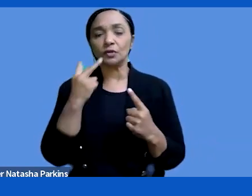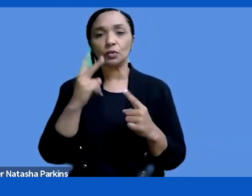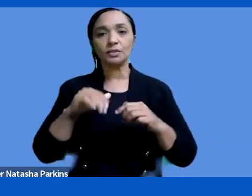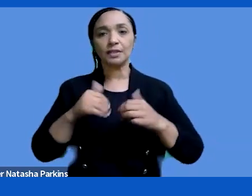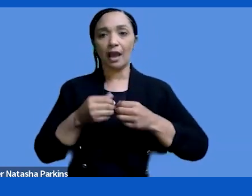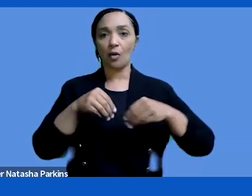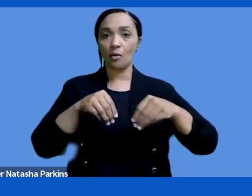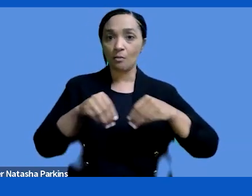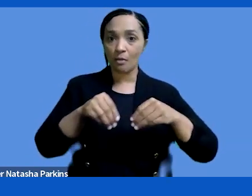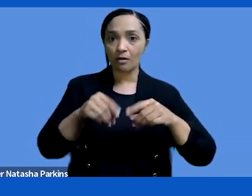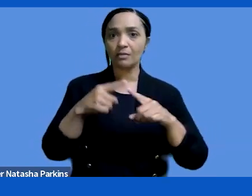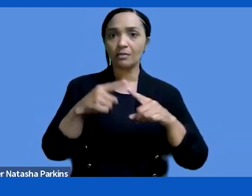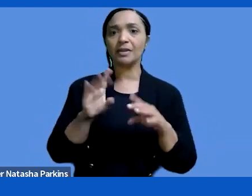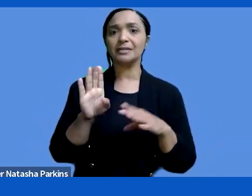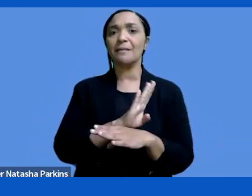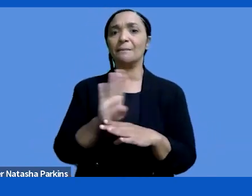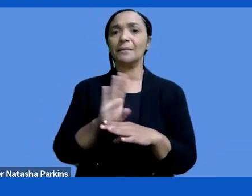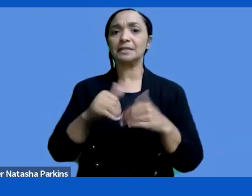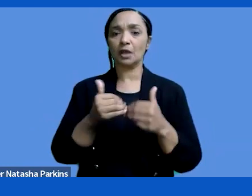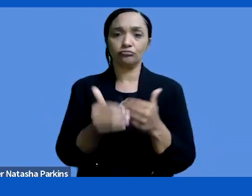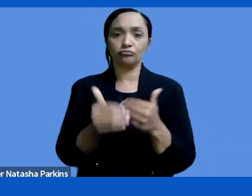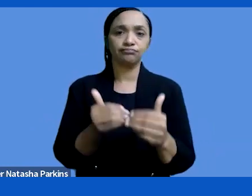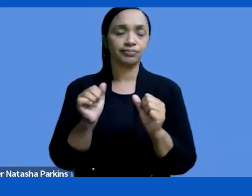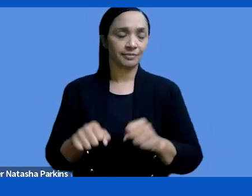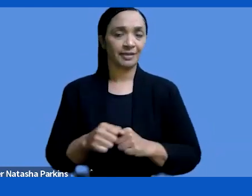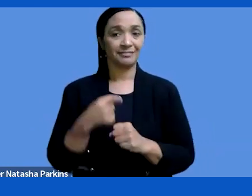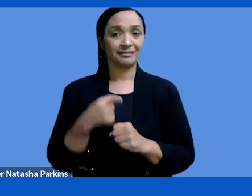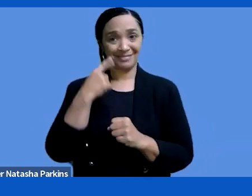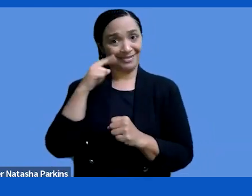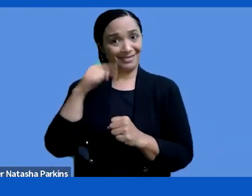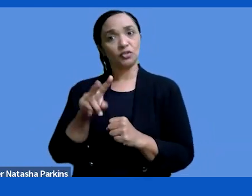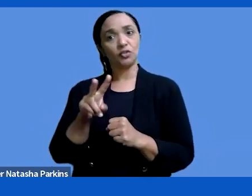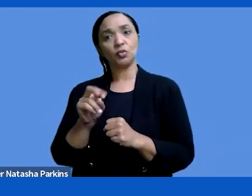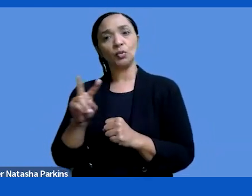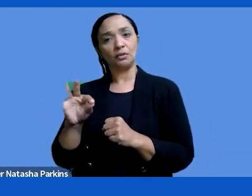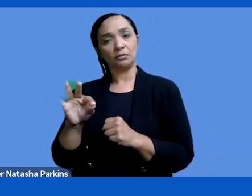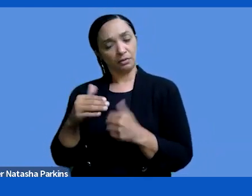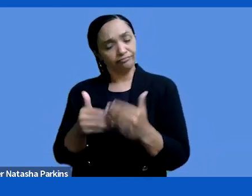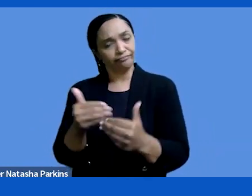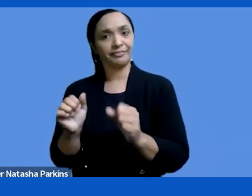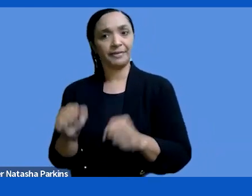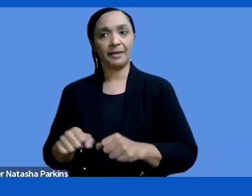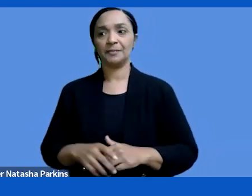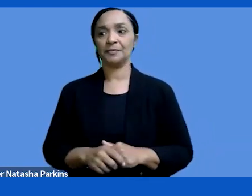companies doing product liability so to say. >> SUSANNA LAURIN: That's true. The question